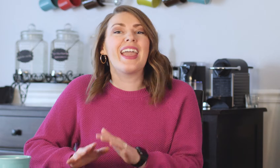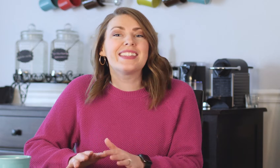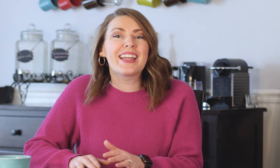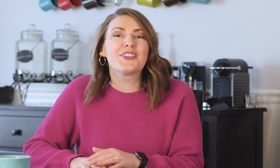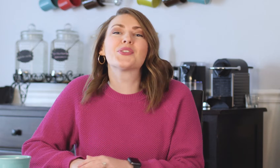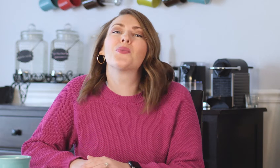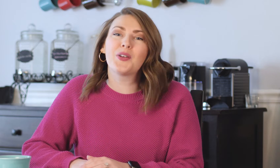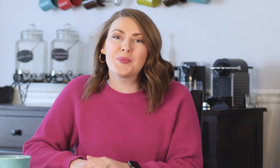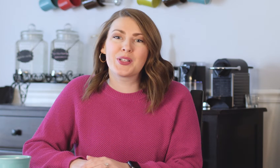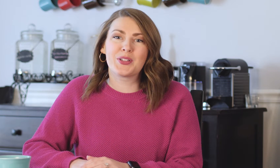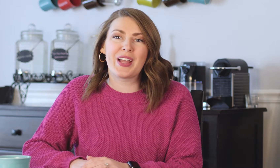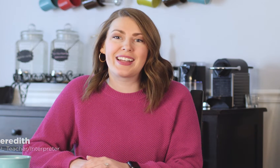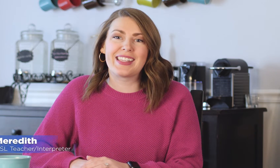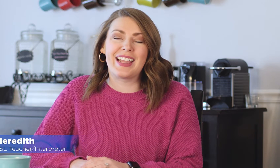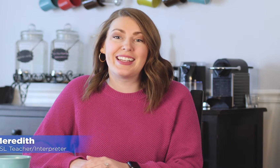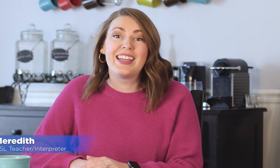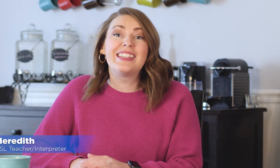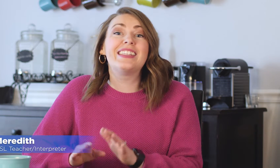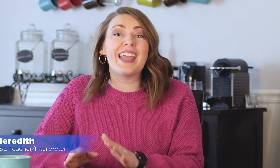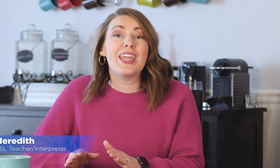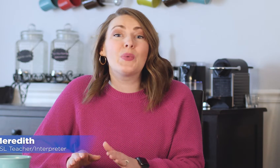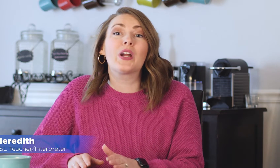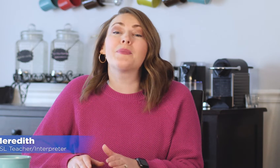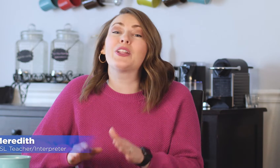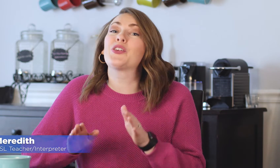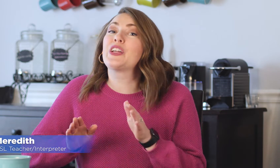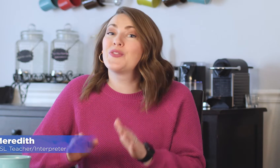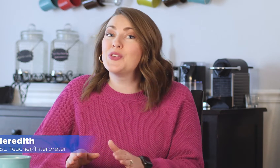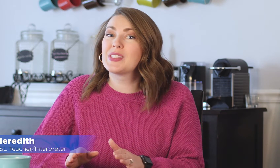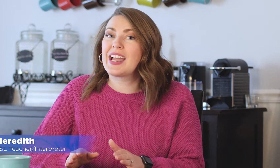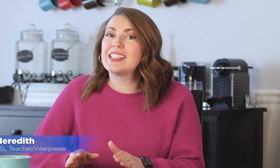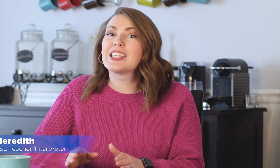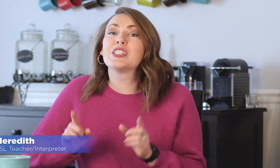Hey signers! Welcome to Learn How to Sign. Today we're going to be learning food signs,